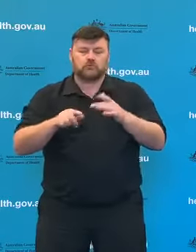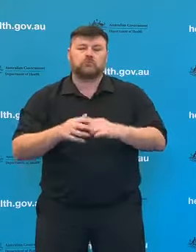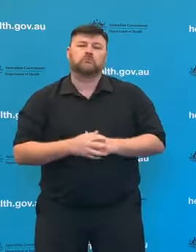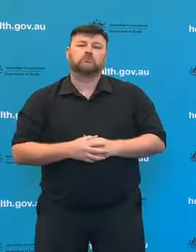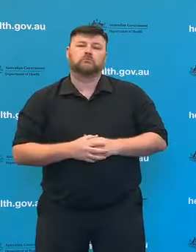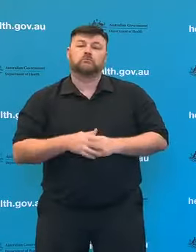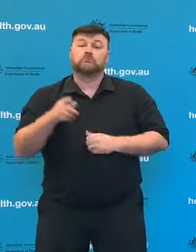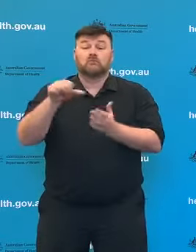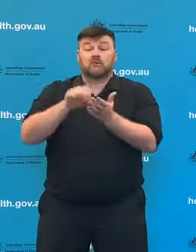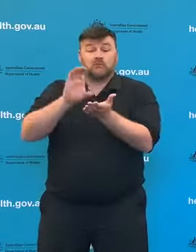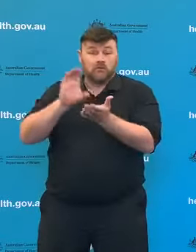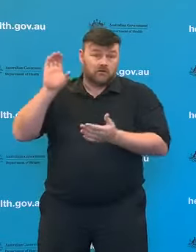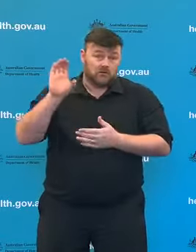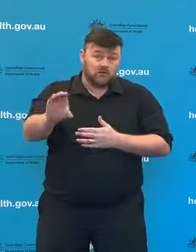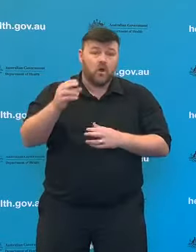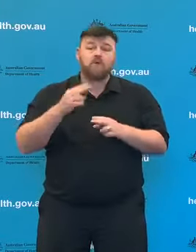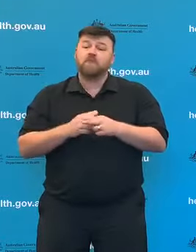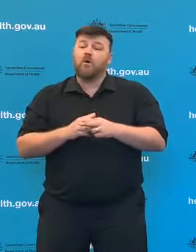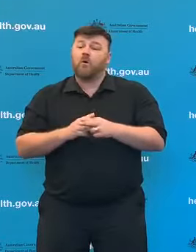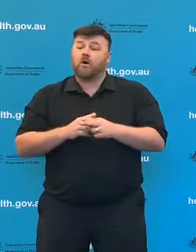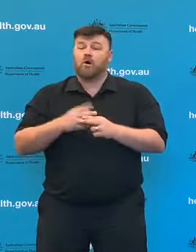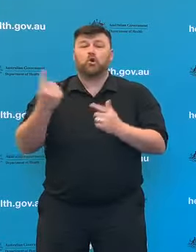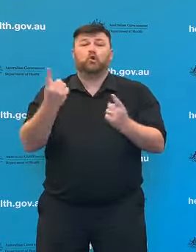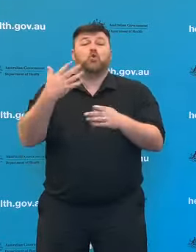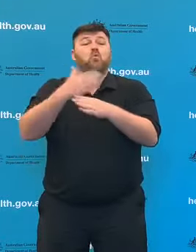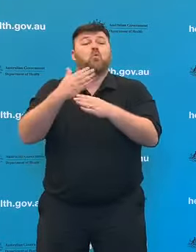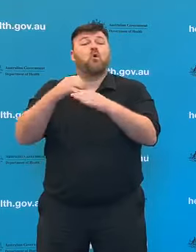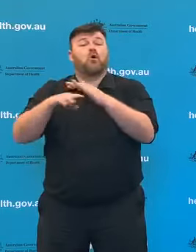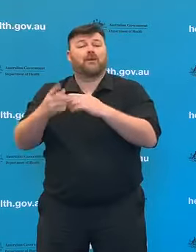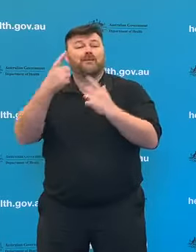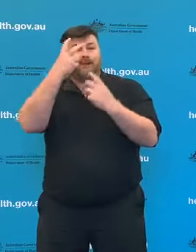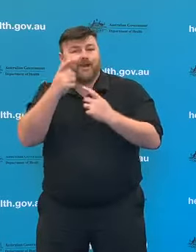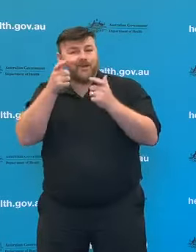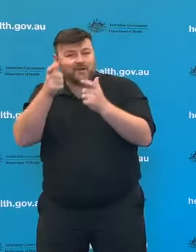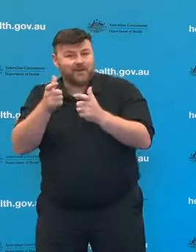workers to reduce the number of people working across a number of residential